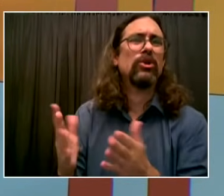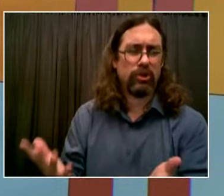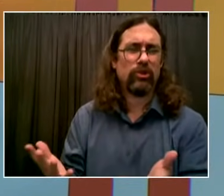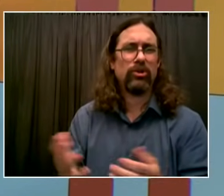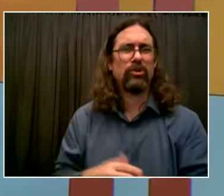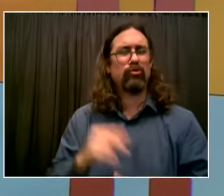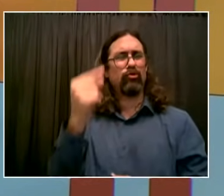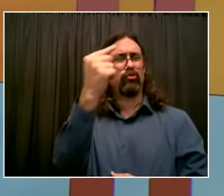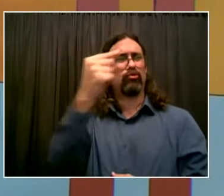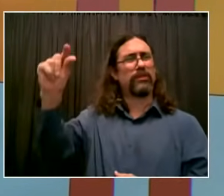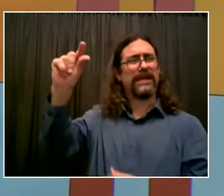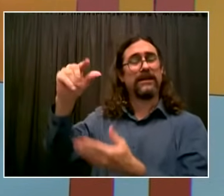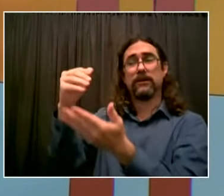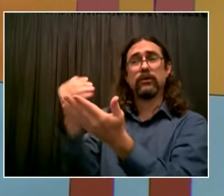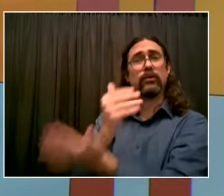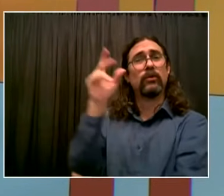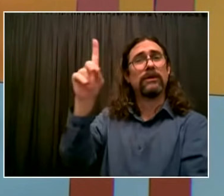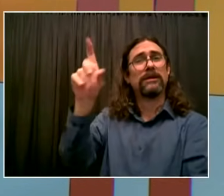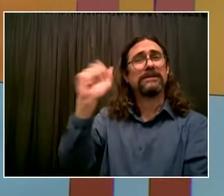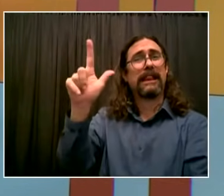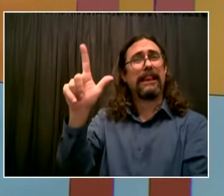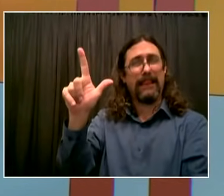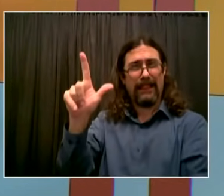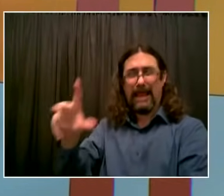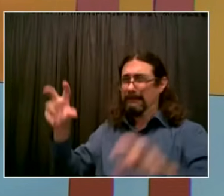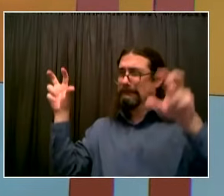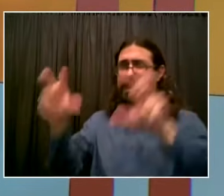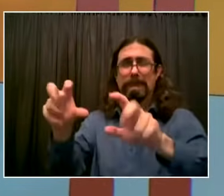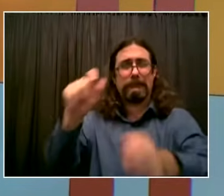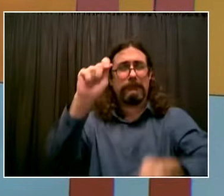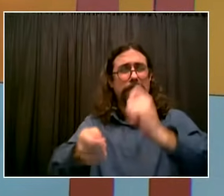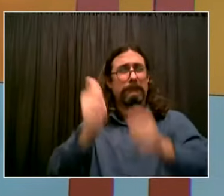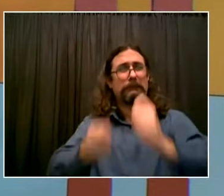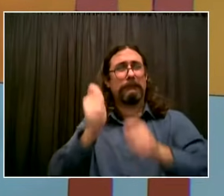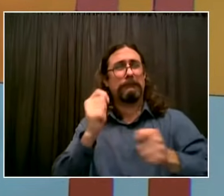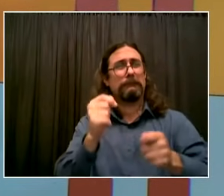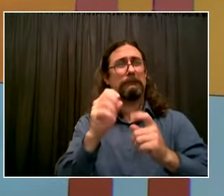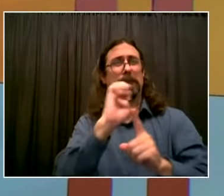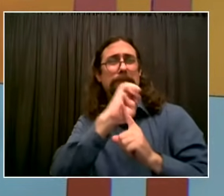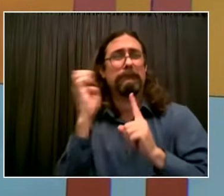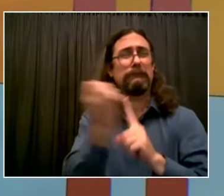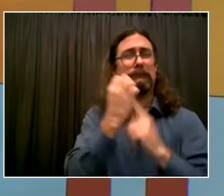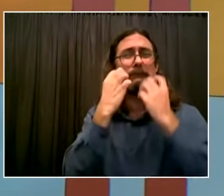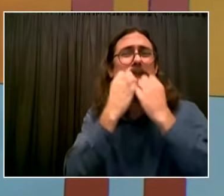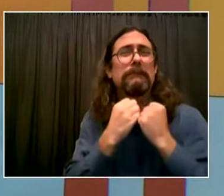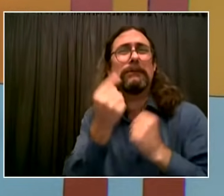E WHAVE OUR OWN NEWY OR KCITY GREEN NEW DEAL. WE HAVE THE TOUGHEST LAW ON